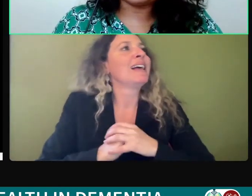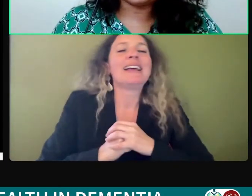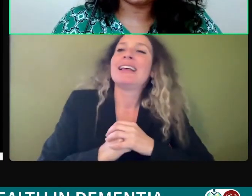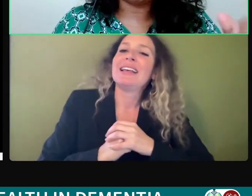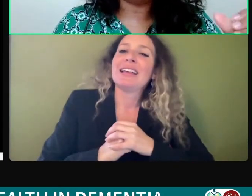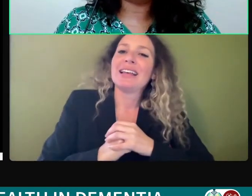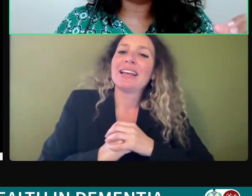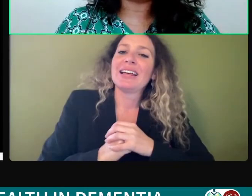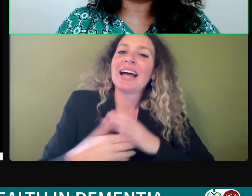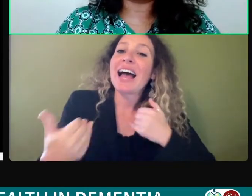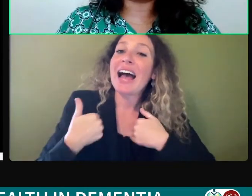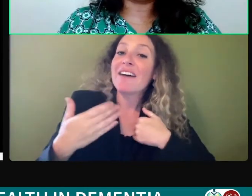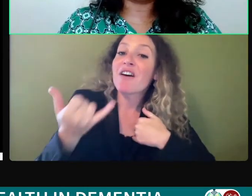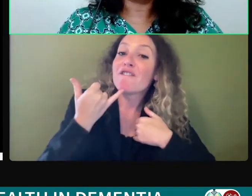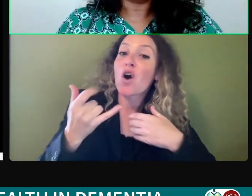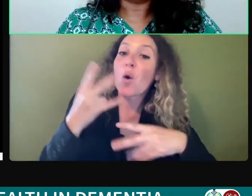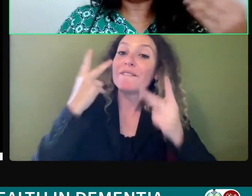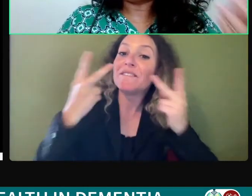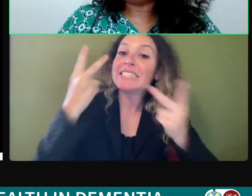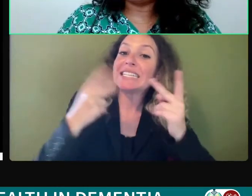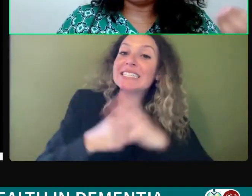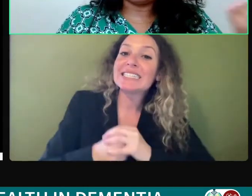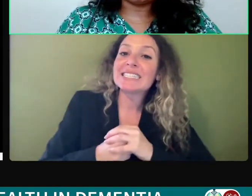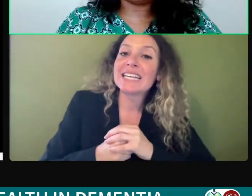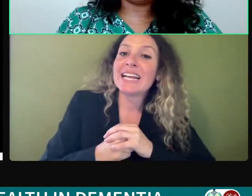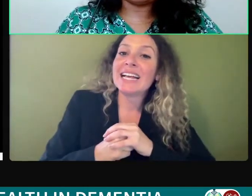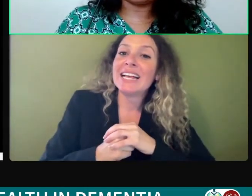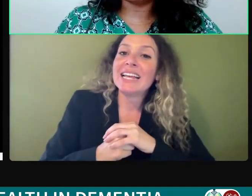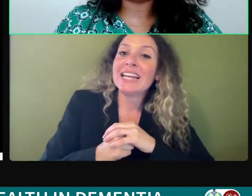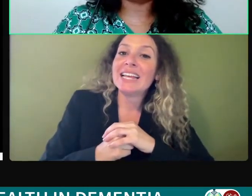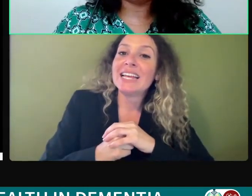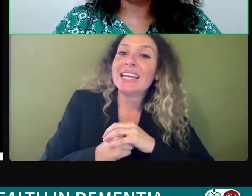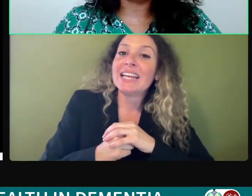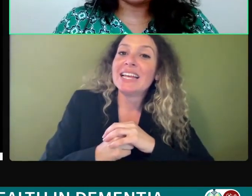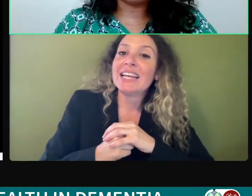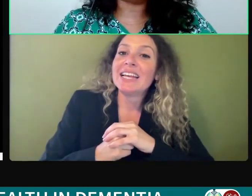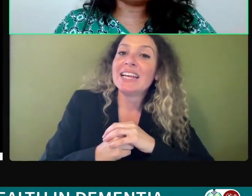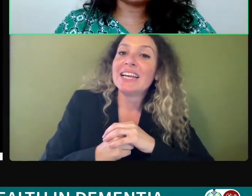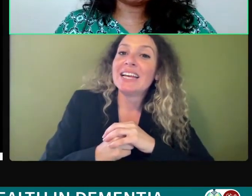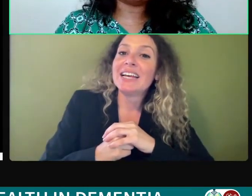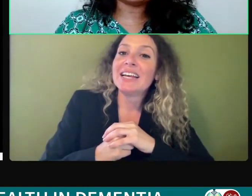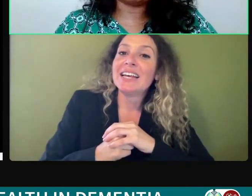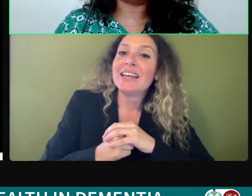visits or audio-only visits are all actually changes that happened in this COVID era that